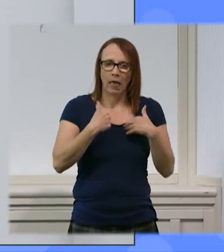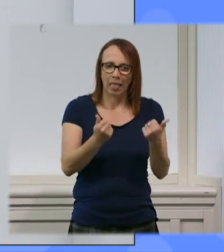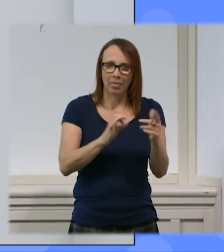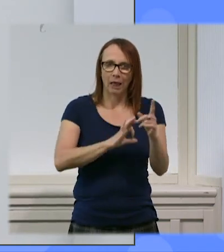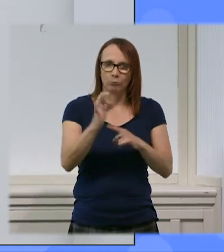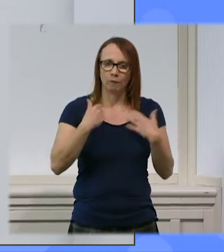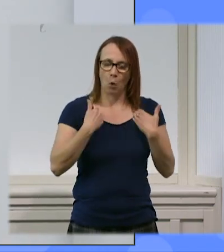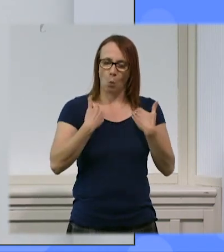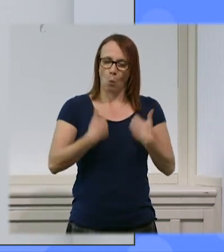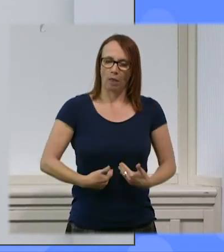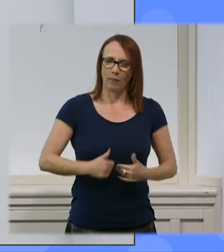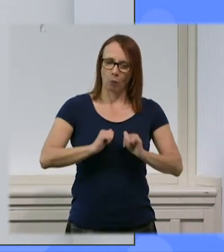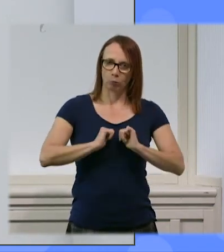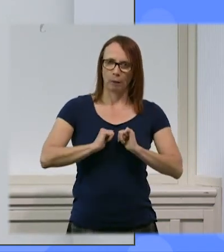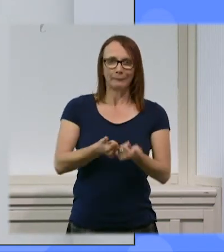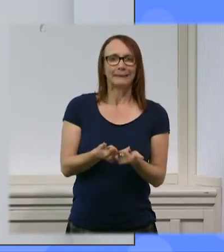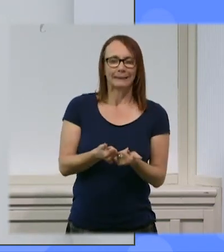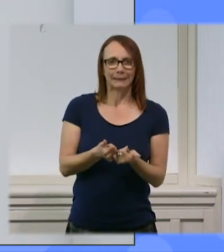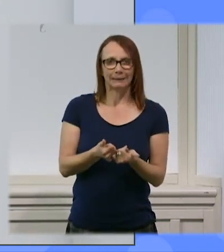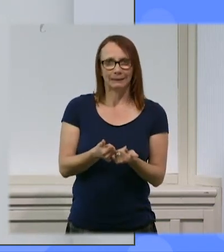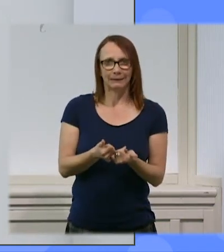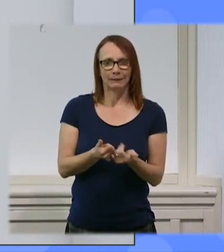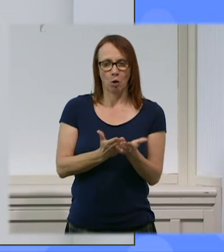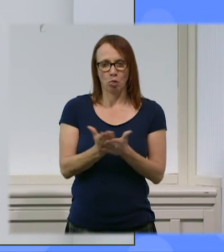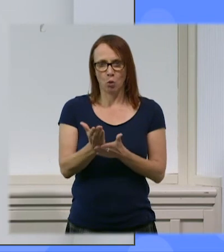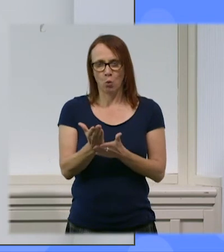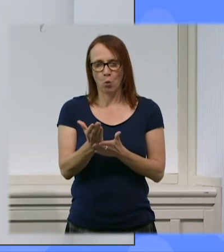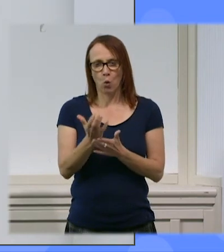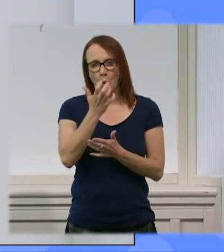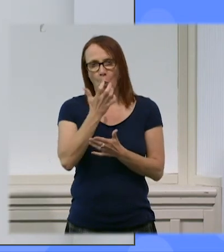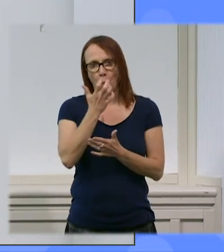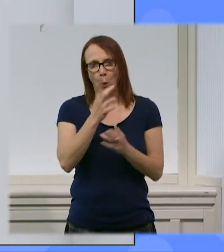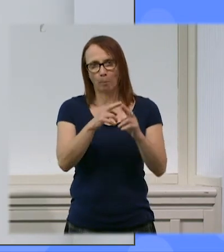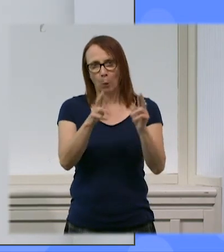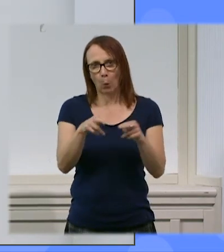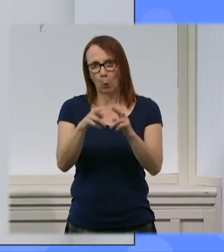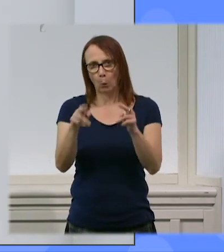things of having warm affordable homes in 20 25 years time so those are the